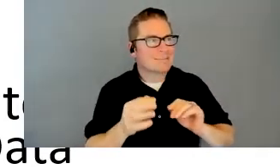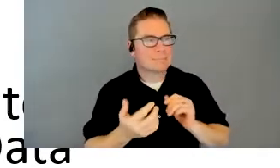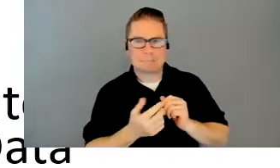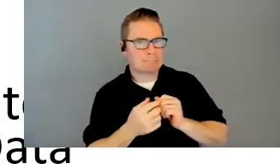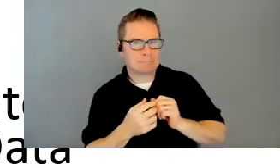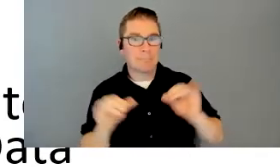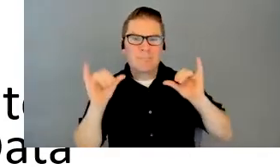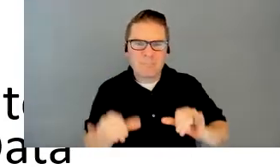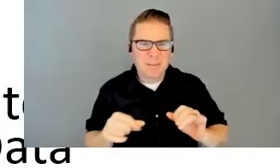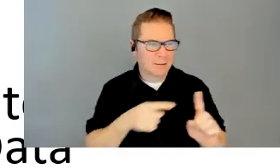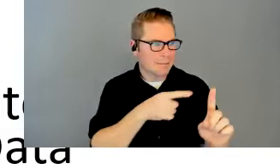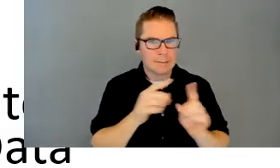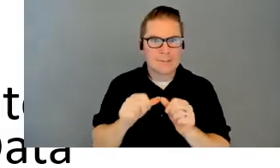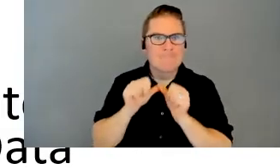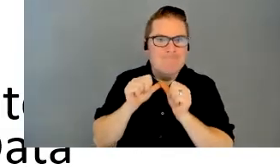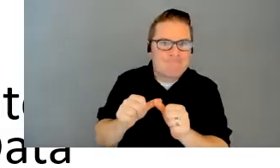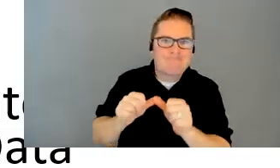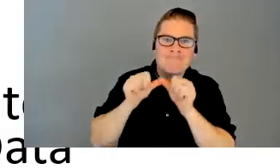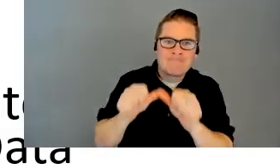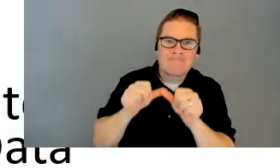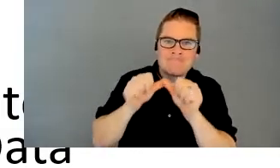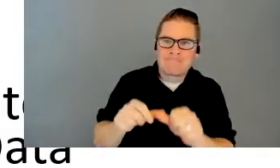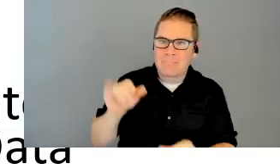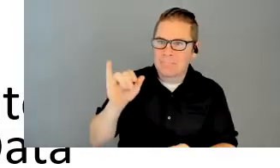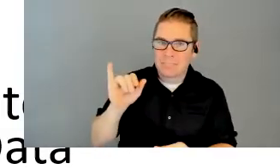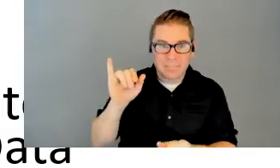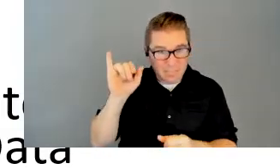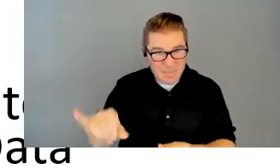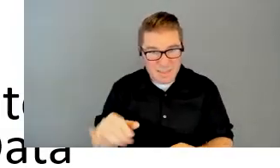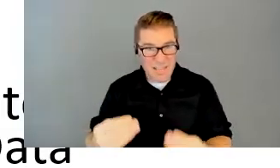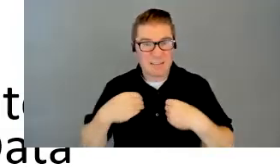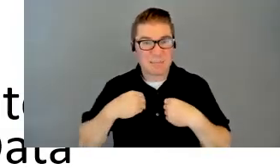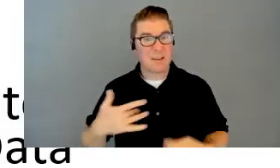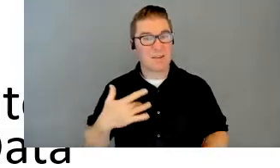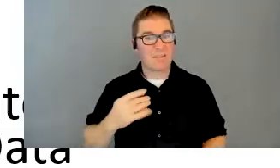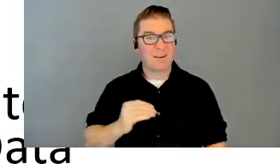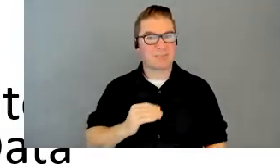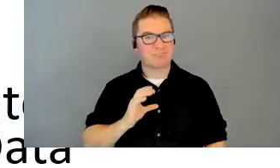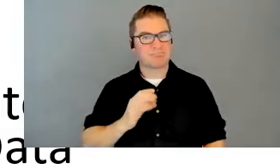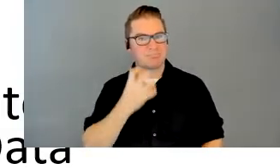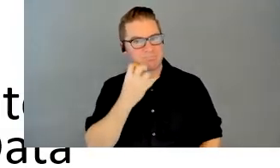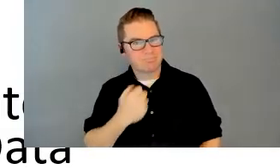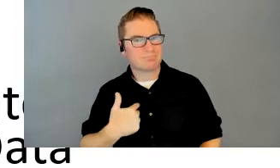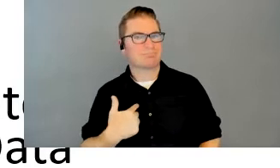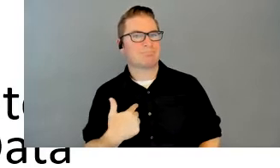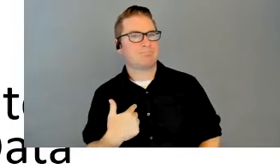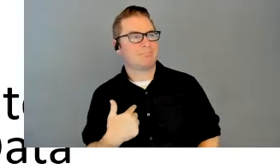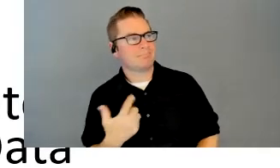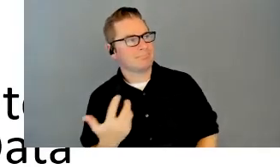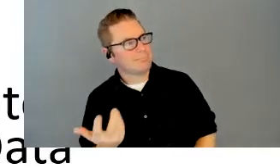and he said and that made me feel like I she cared about me. And I did want to come back